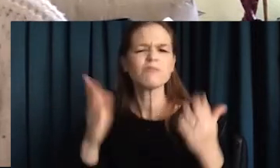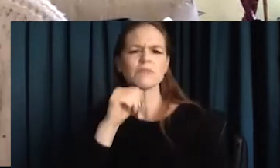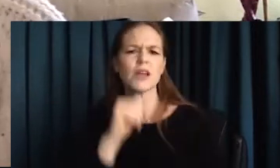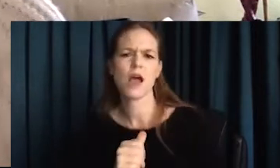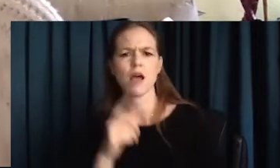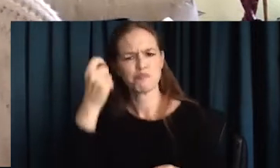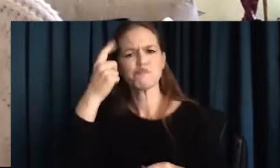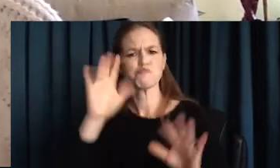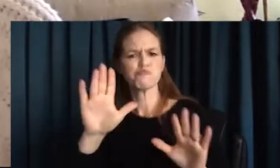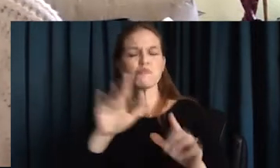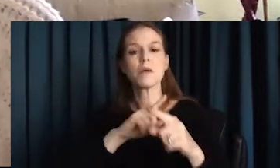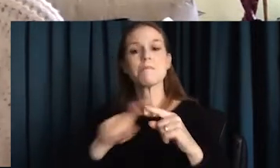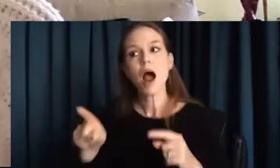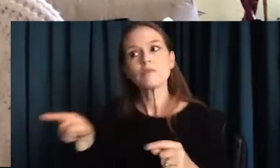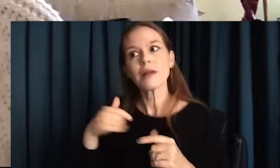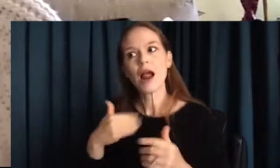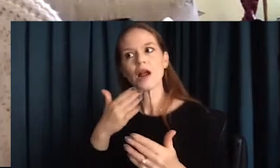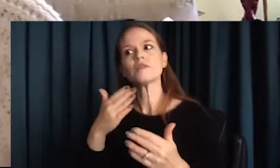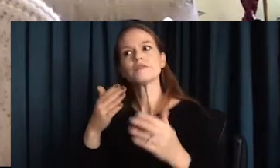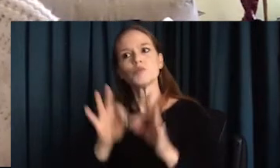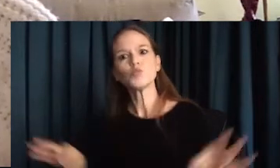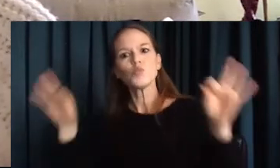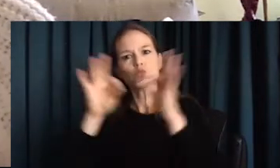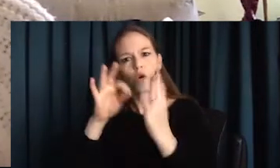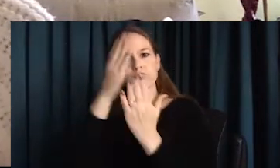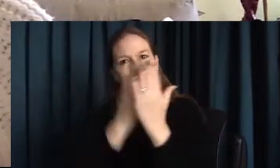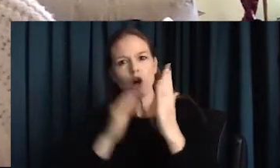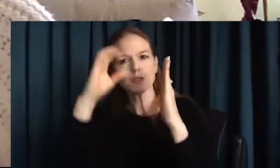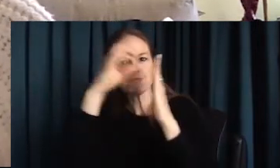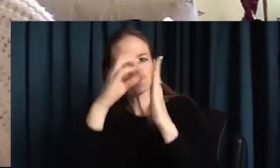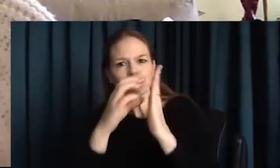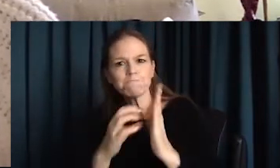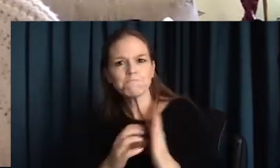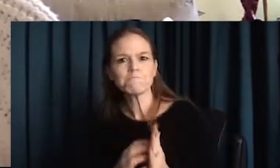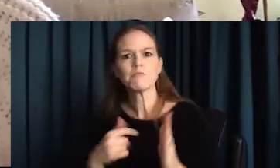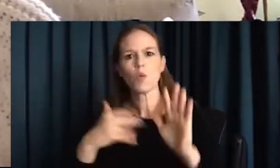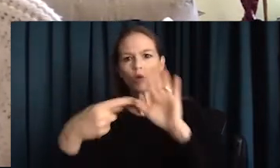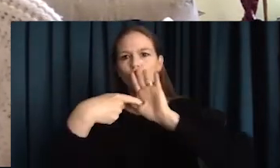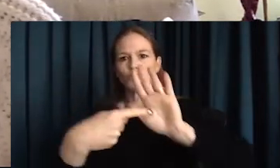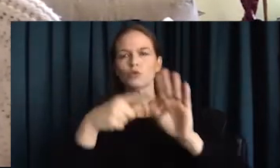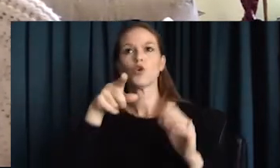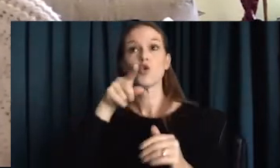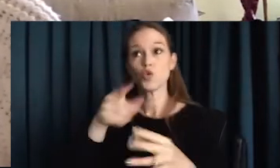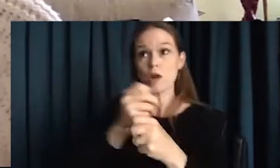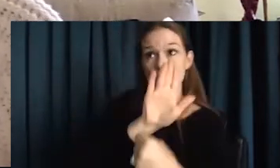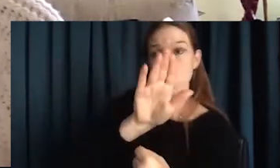But I want to address the main points of what you're going to look for when reviewing a syllabus. And I want to emphasize the importance of really taking